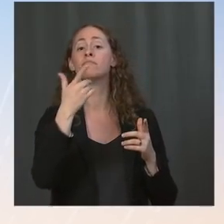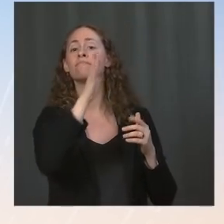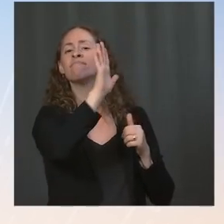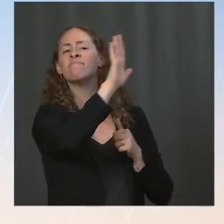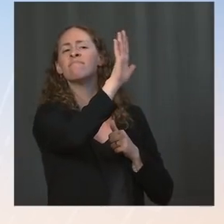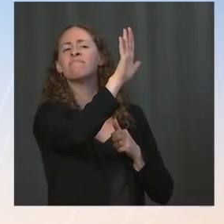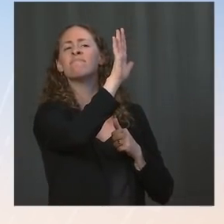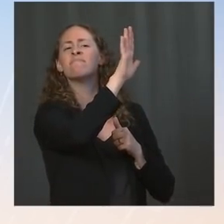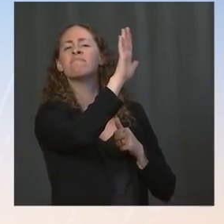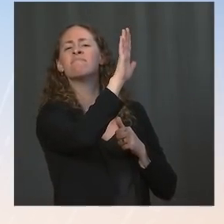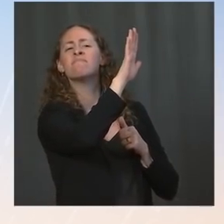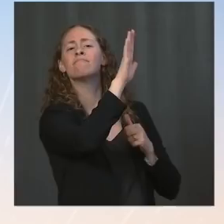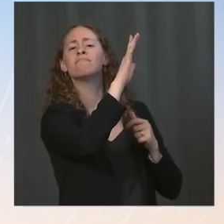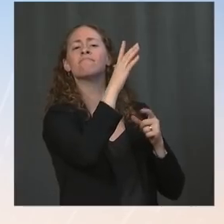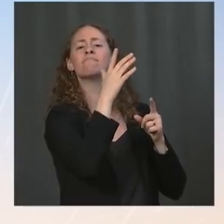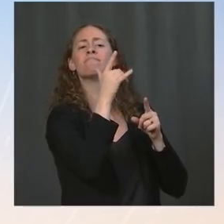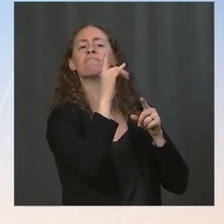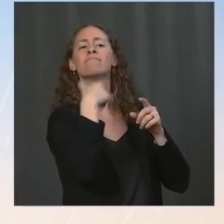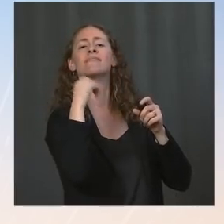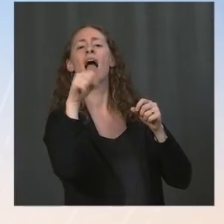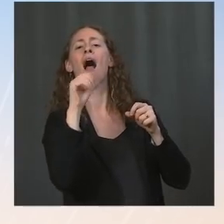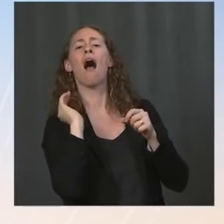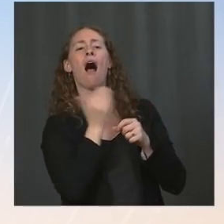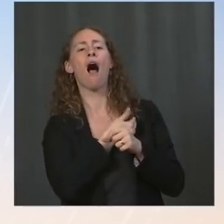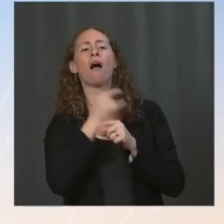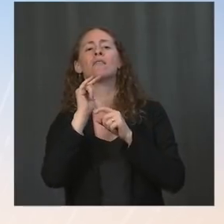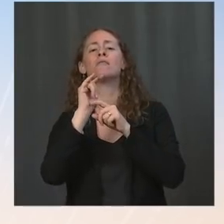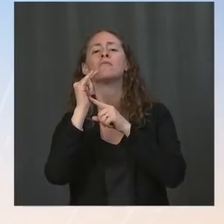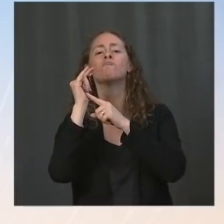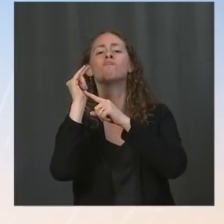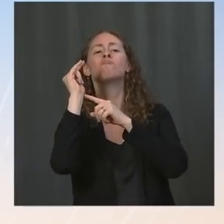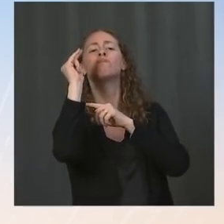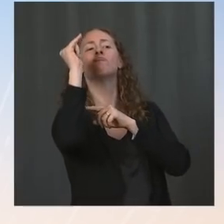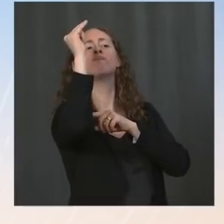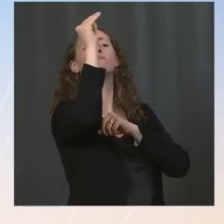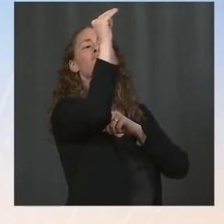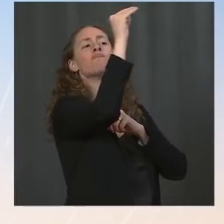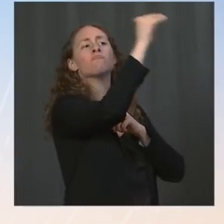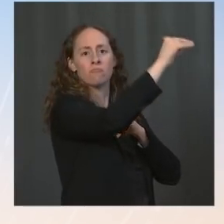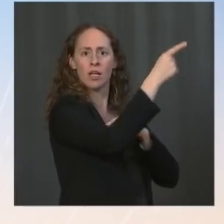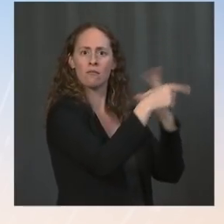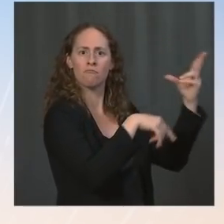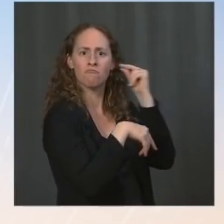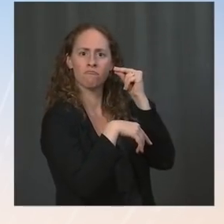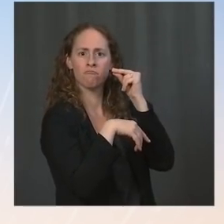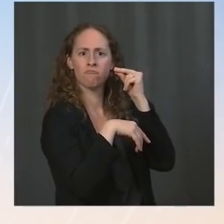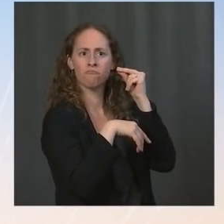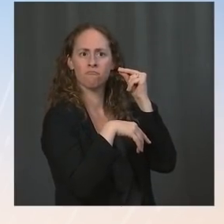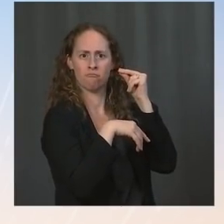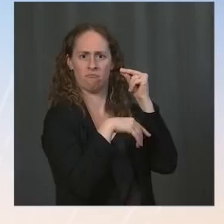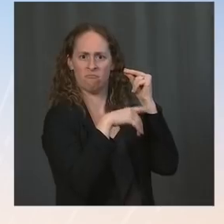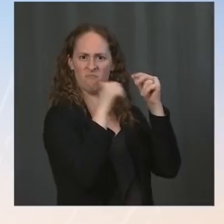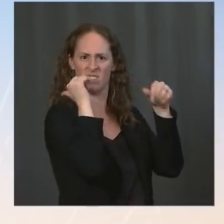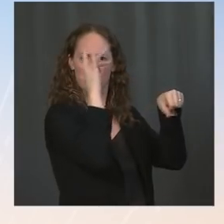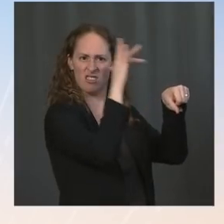I know Putin also, in that reported June meeting, spoke for China in that. Did we ever get an answer from China ourselves